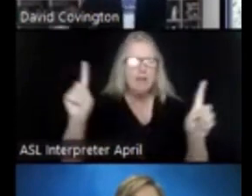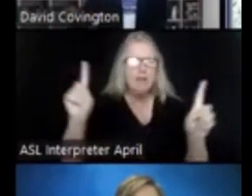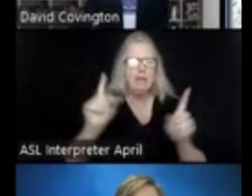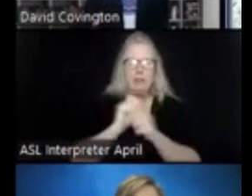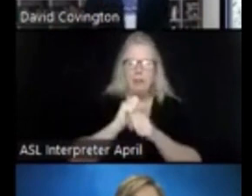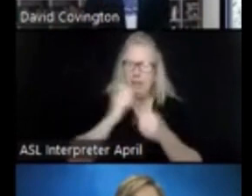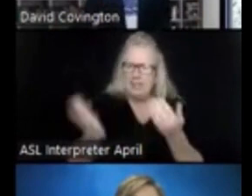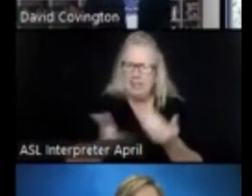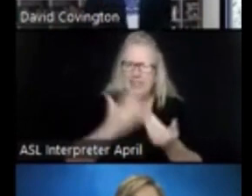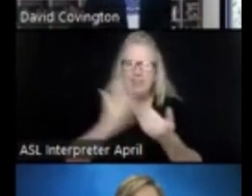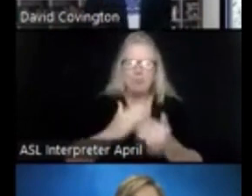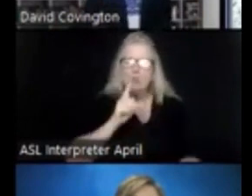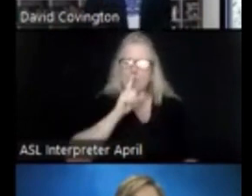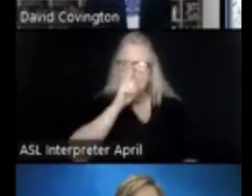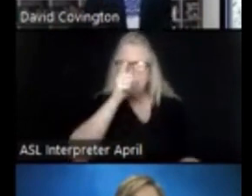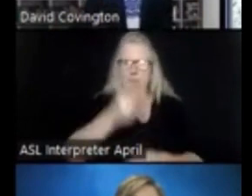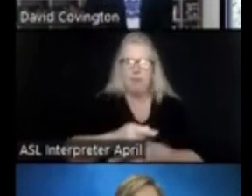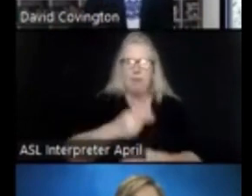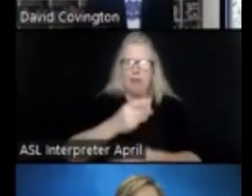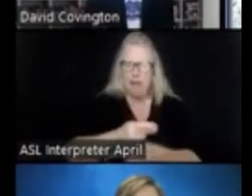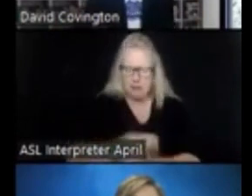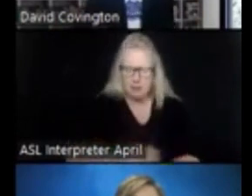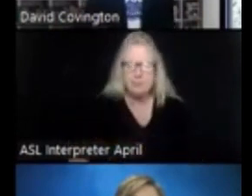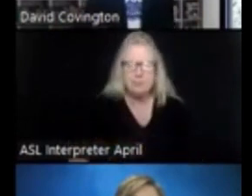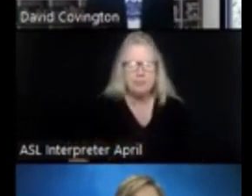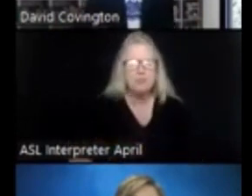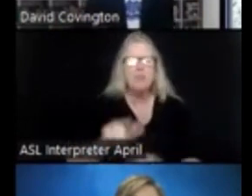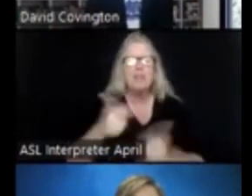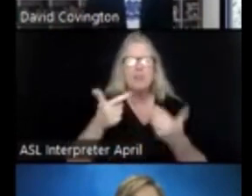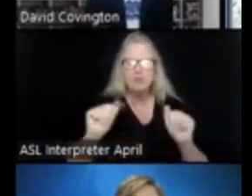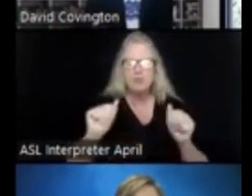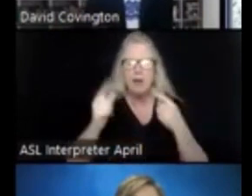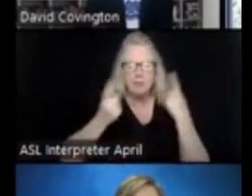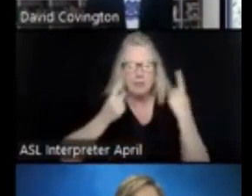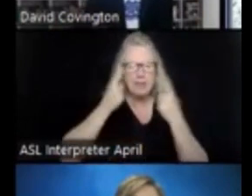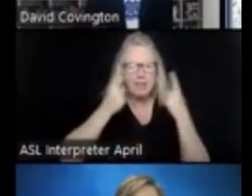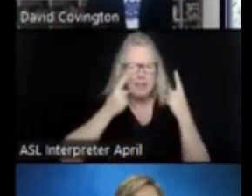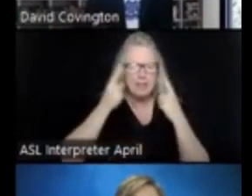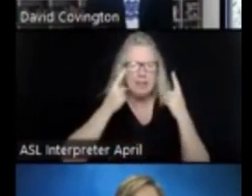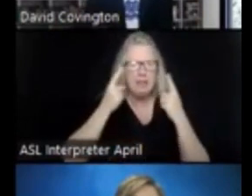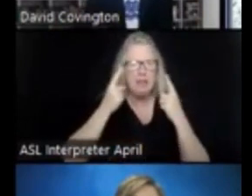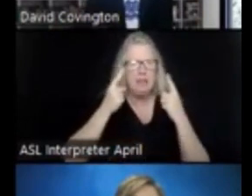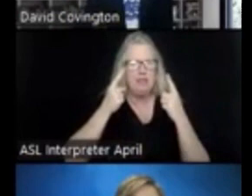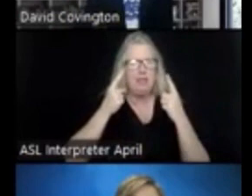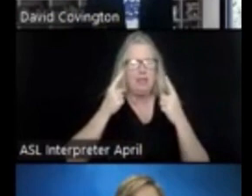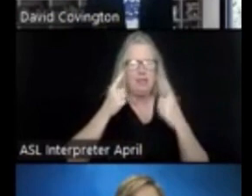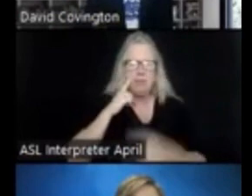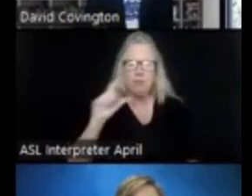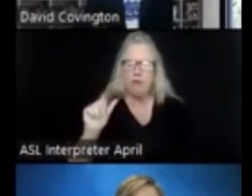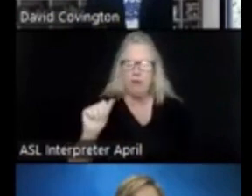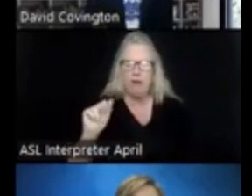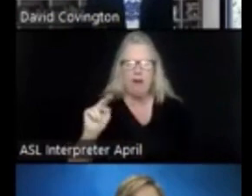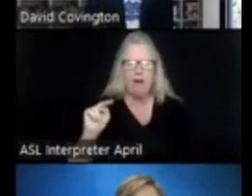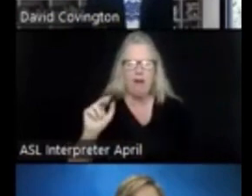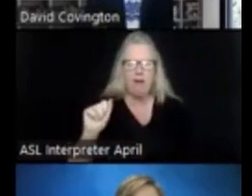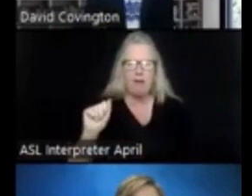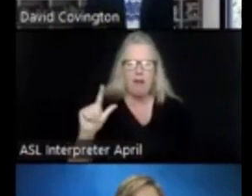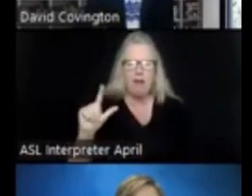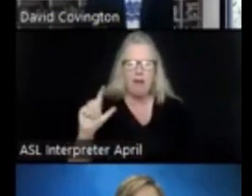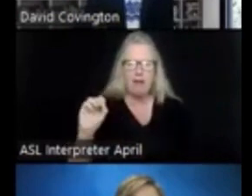REAL CARE AND THINK ABOUT THAT AS A ANALOG AS WE GET TO STEPHANIE'S